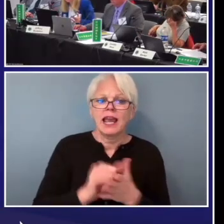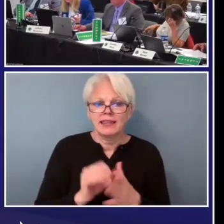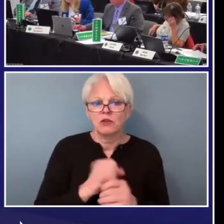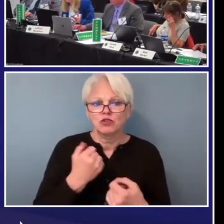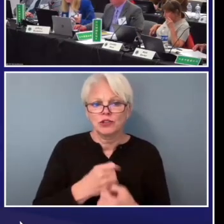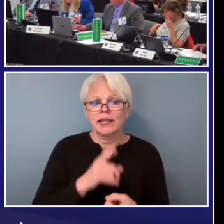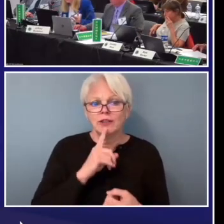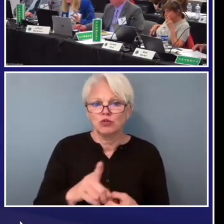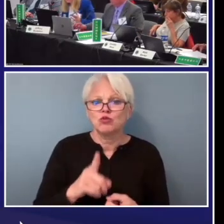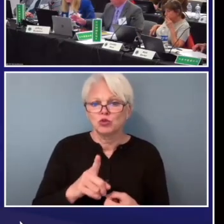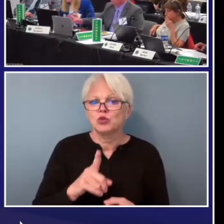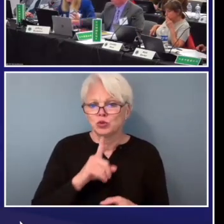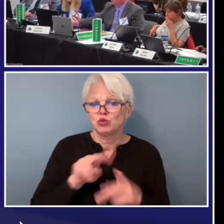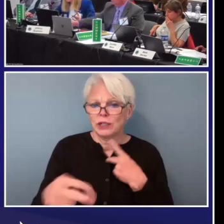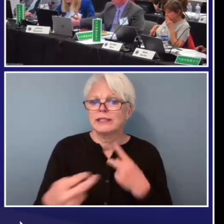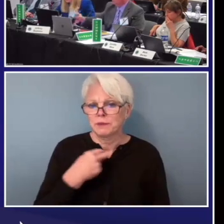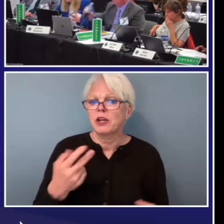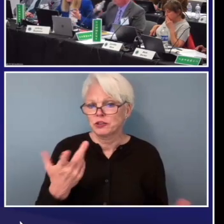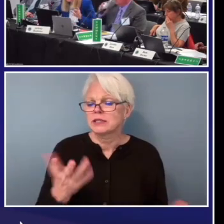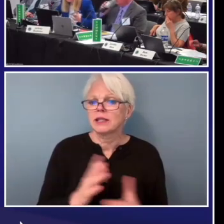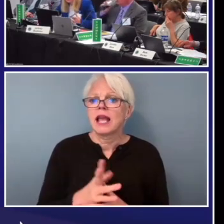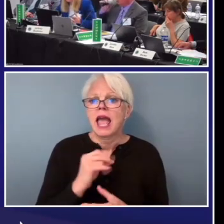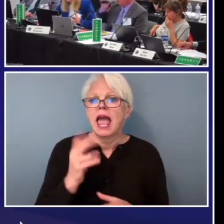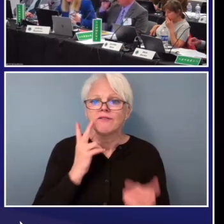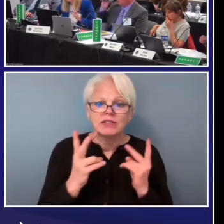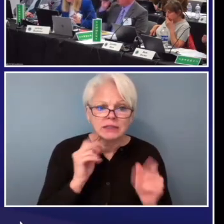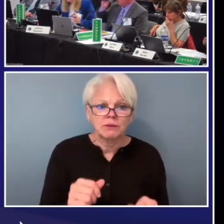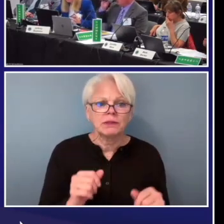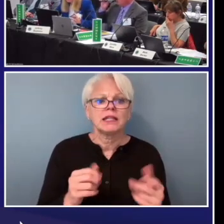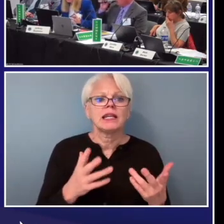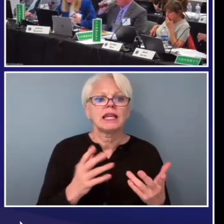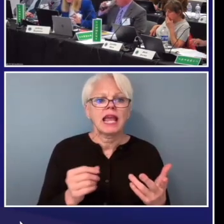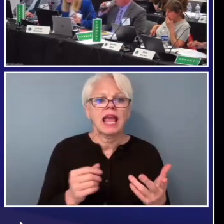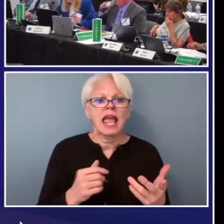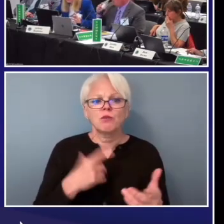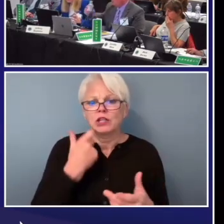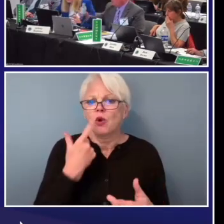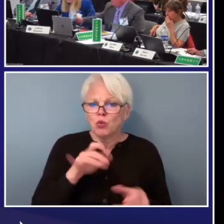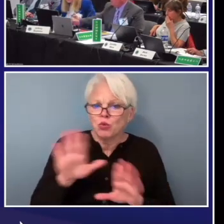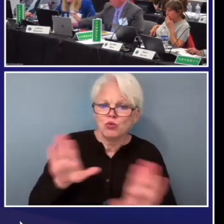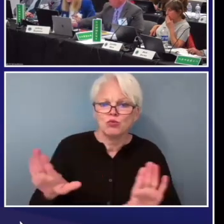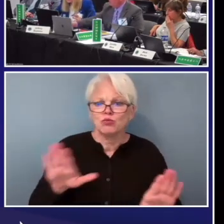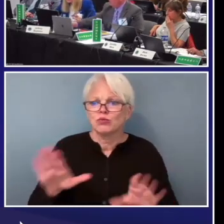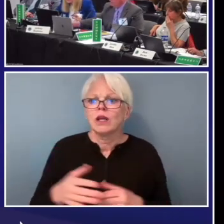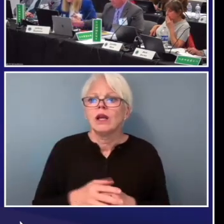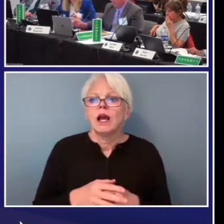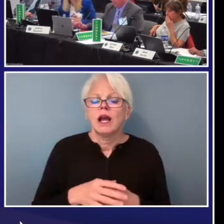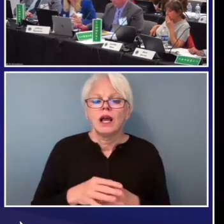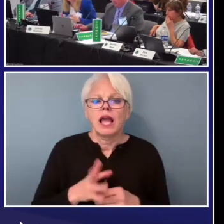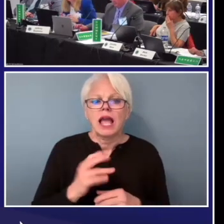And visibility and attribution, and I'm really excited about that. And then was anticipating some questions about this.